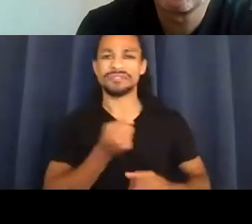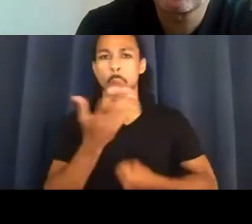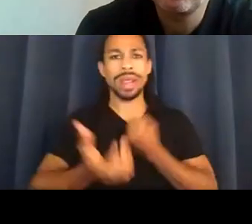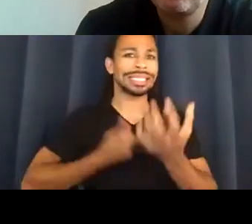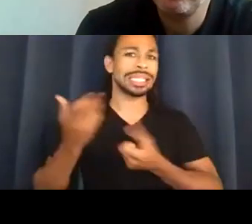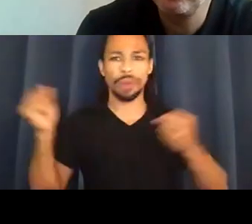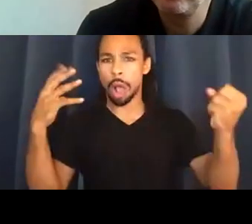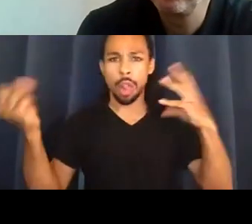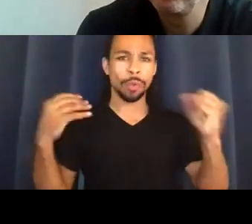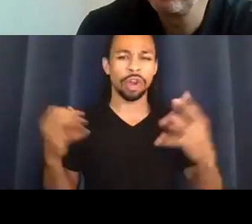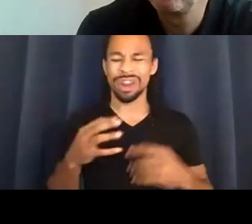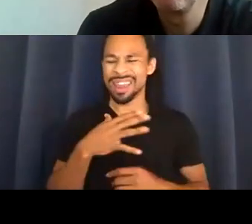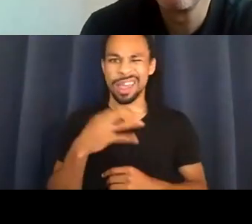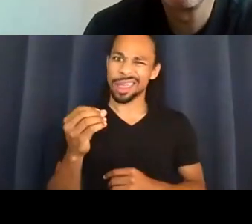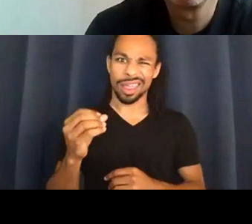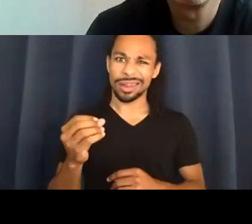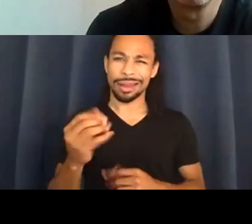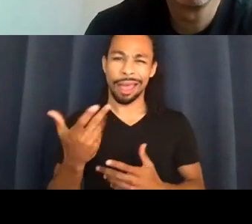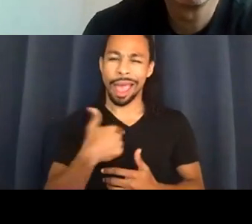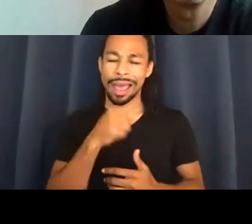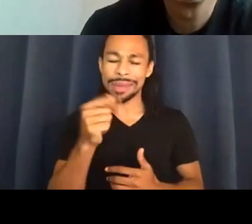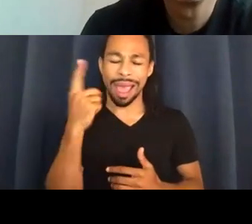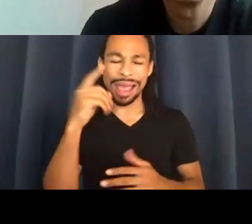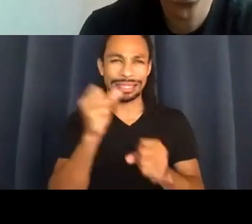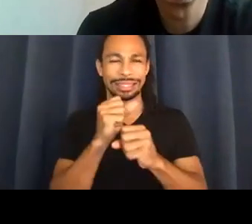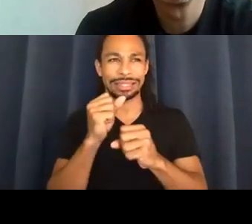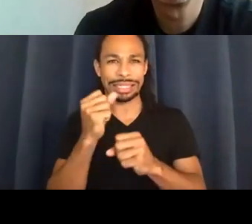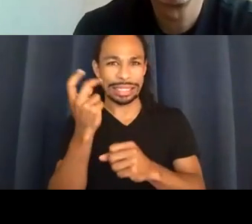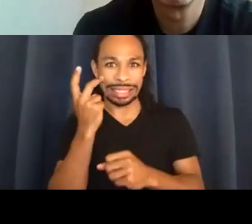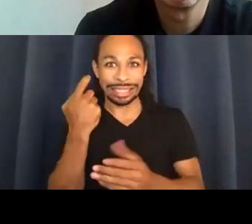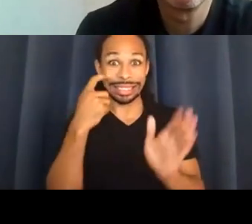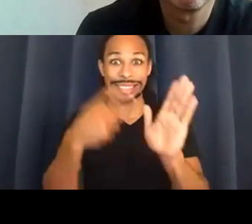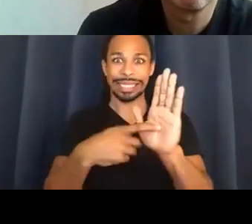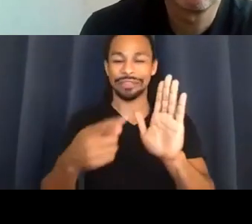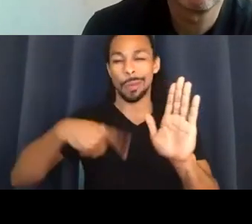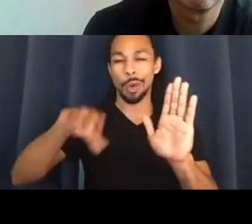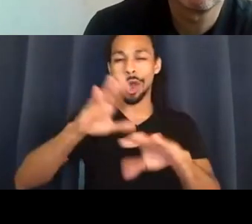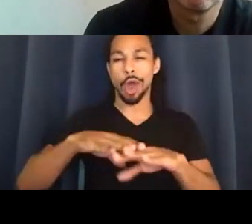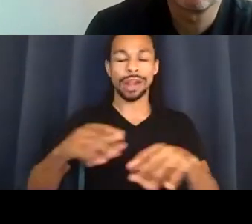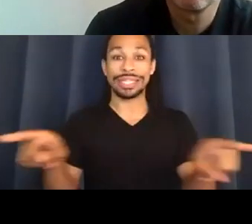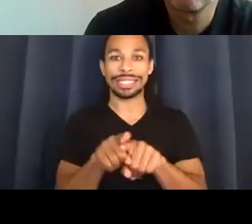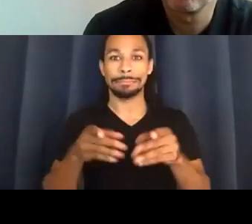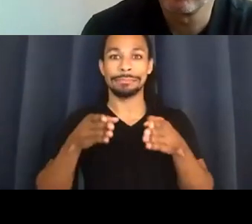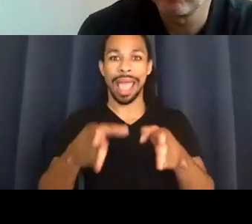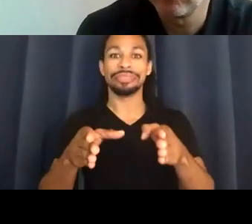that we're on this singular path together. We may be coming from different